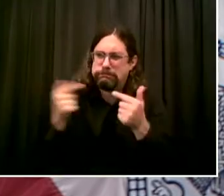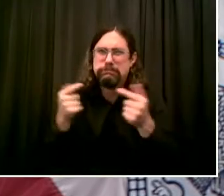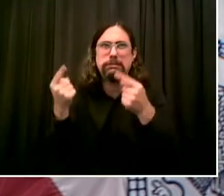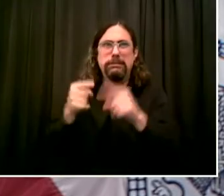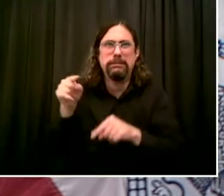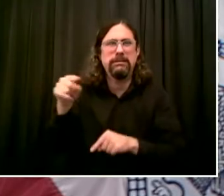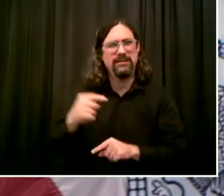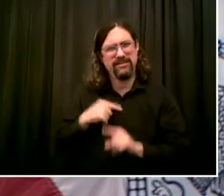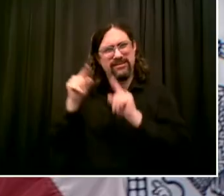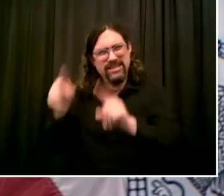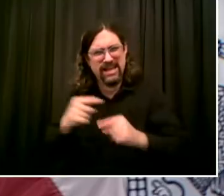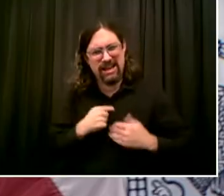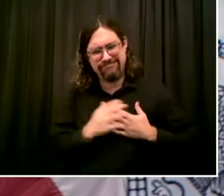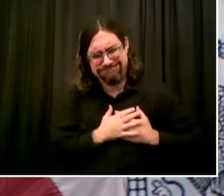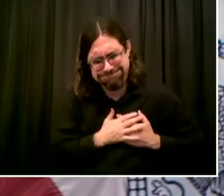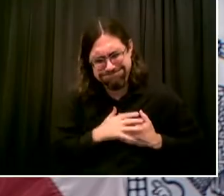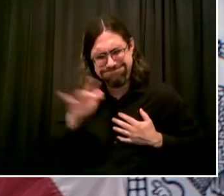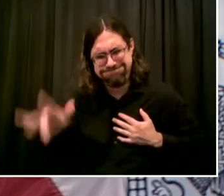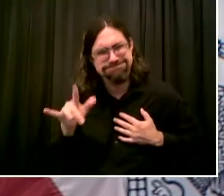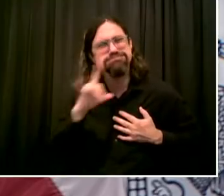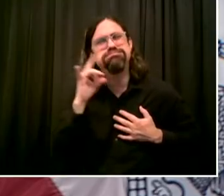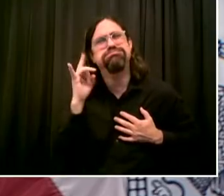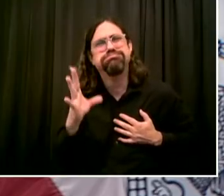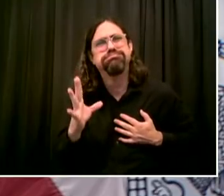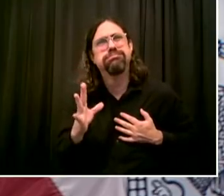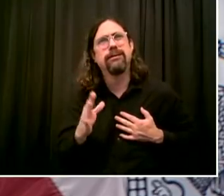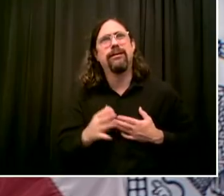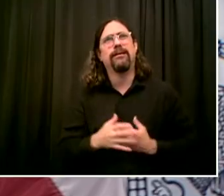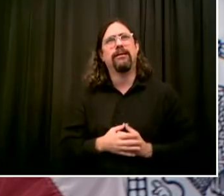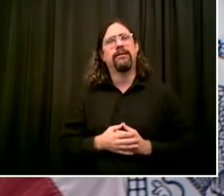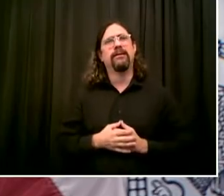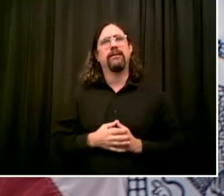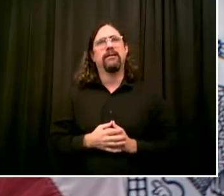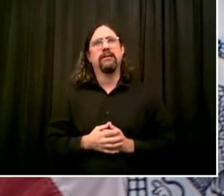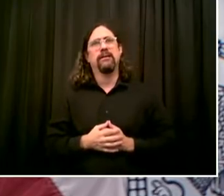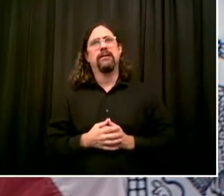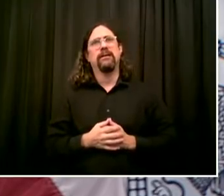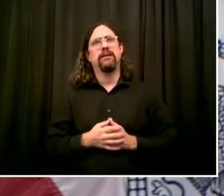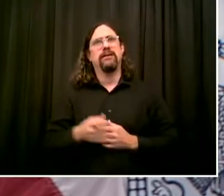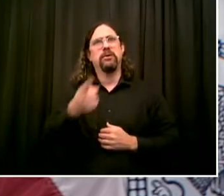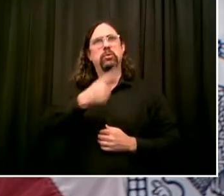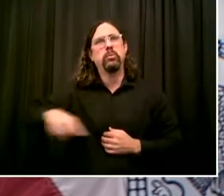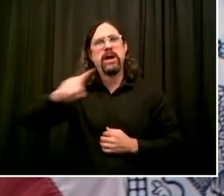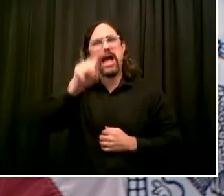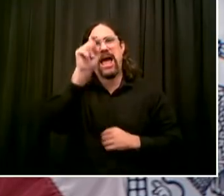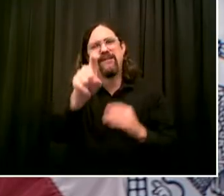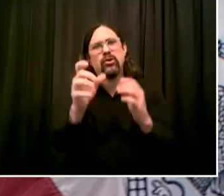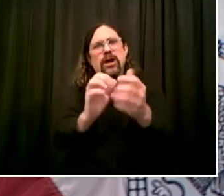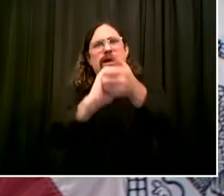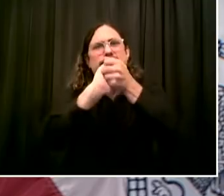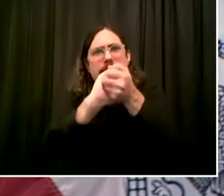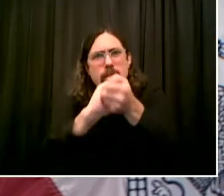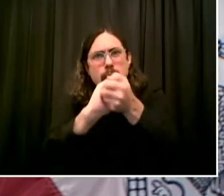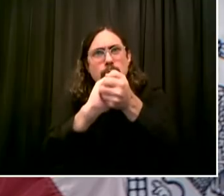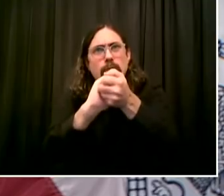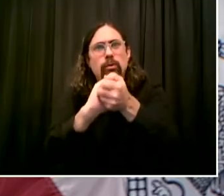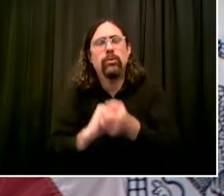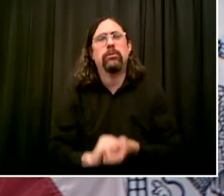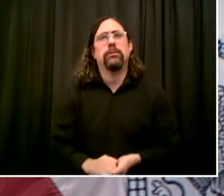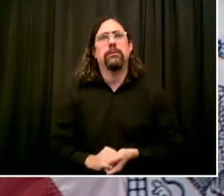GARDNER, JR. AND SO MANY OTHER LOCATIONS . AGAIN, LEFT ALL DEIDCE 'WERE GOING TO DO THS I TOGETHER . I